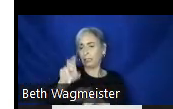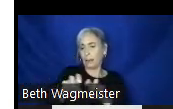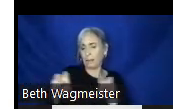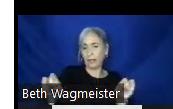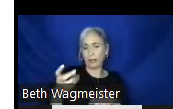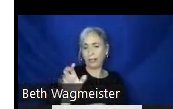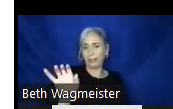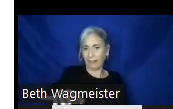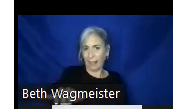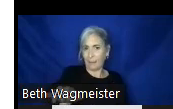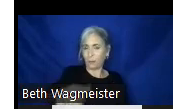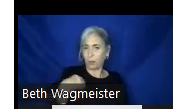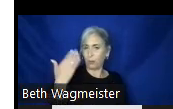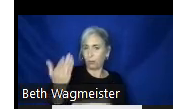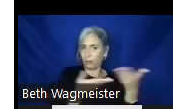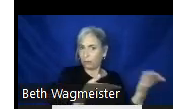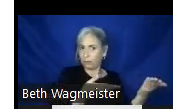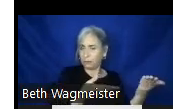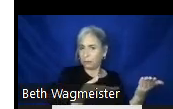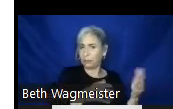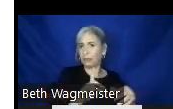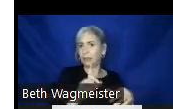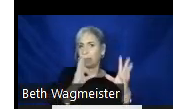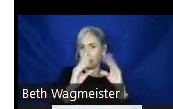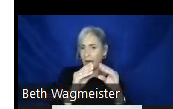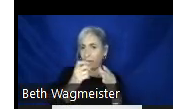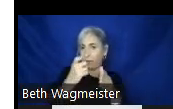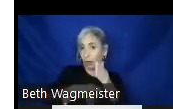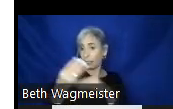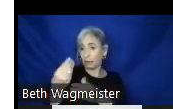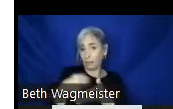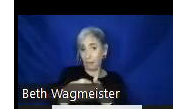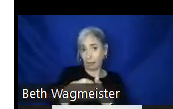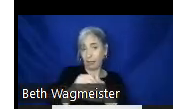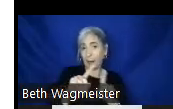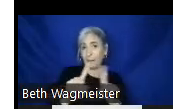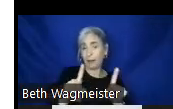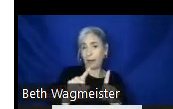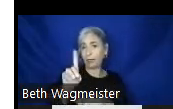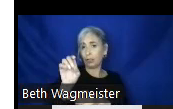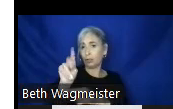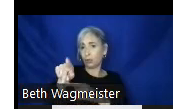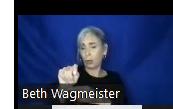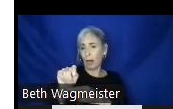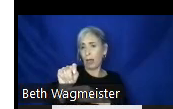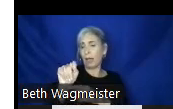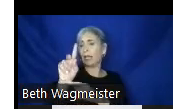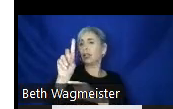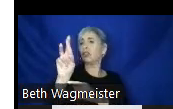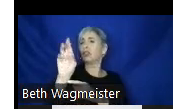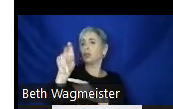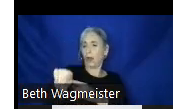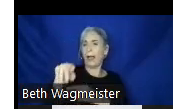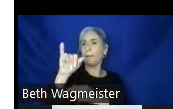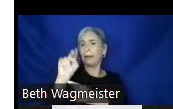It is a conference that costs money. We have the drop in as a free of charge piece here.